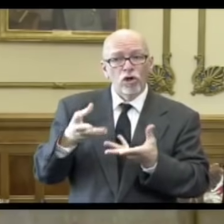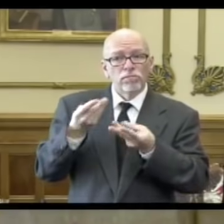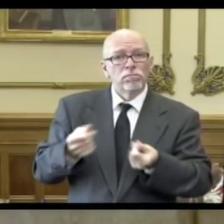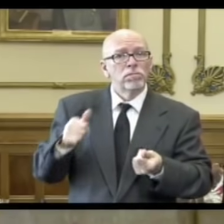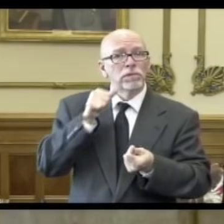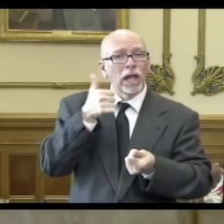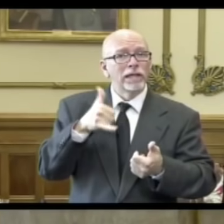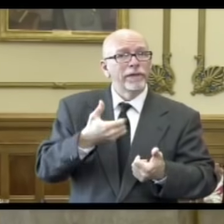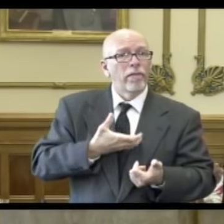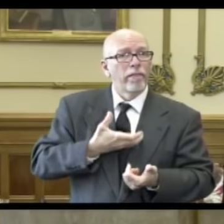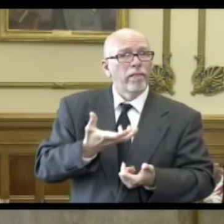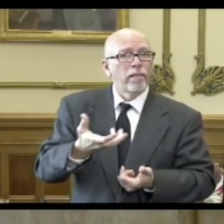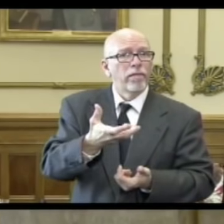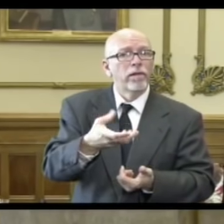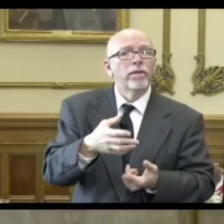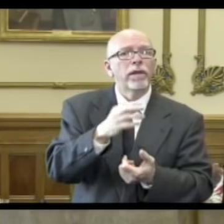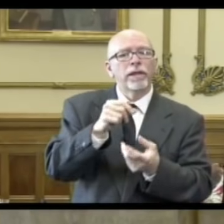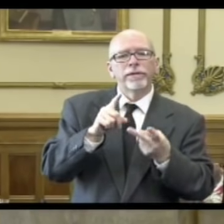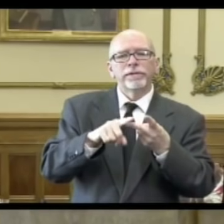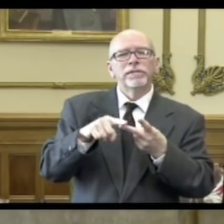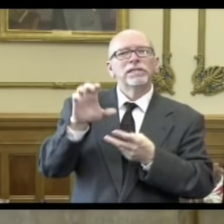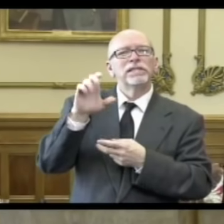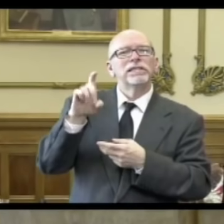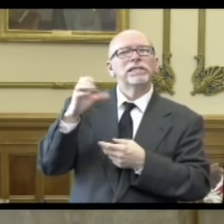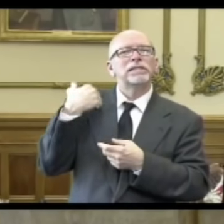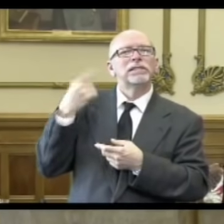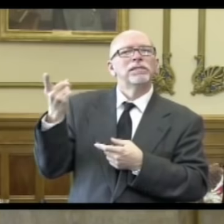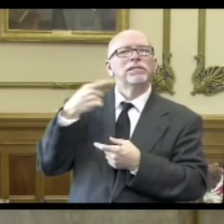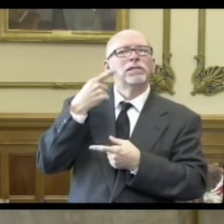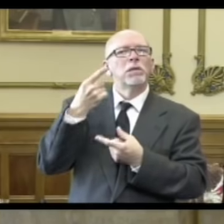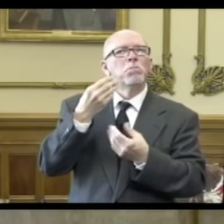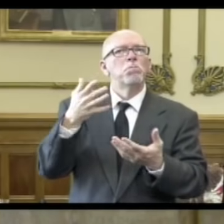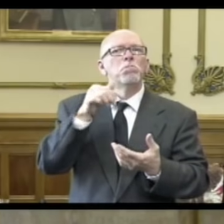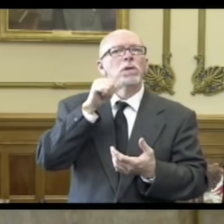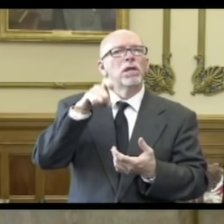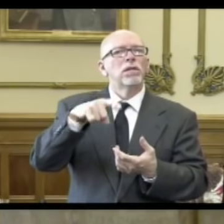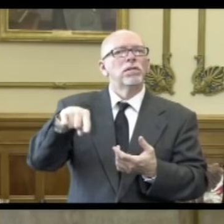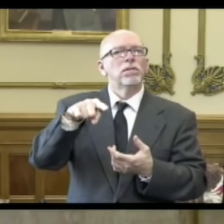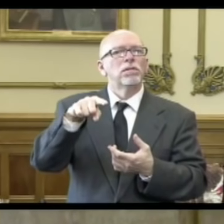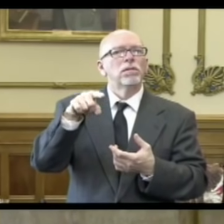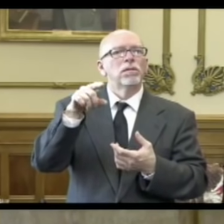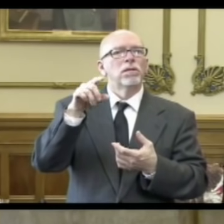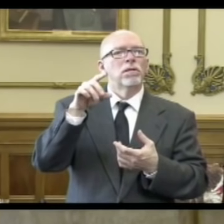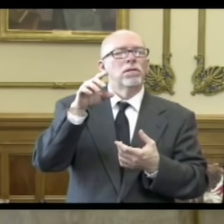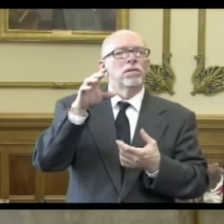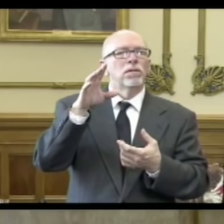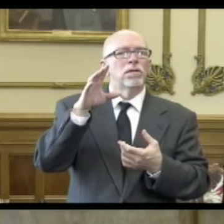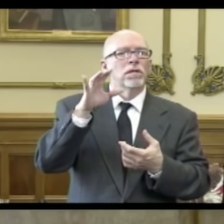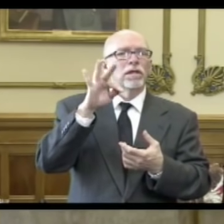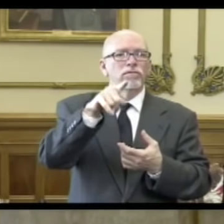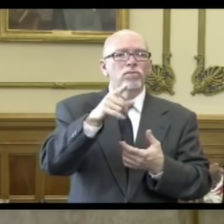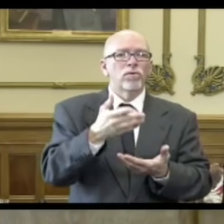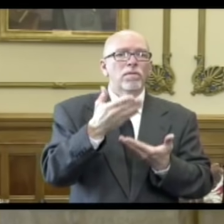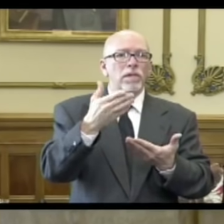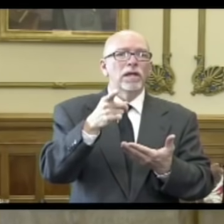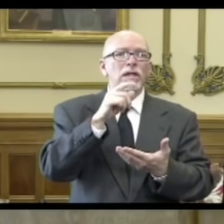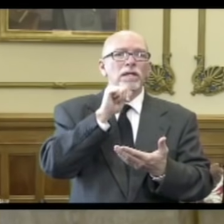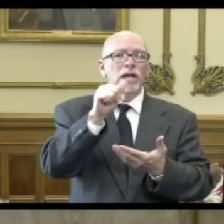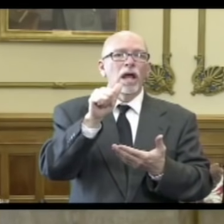WHO HAVE TESTED POSITIVE BUT ARE NO LONGER SYMPTOMATIC WHEN SHOULD THEY BE TO MAKE SURE THEY'RE NO LONGER A CARRIER